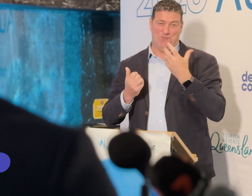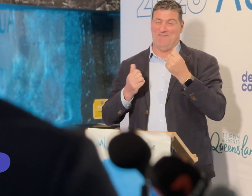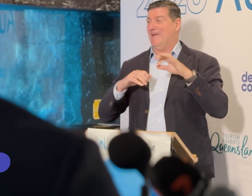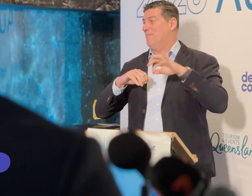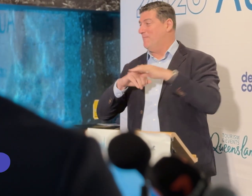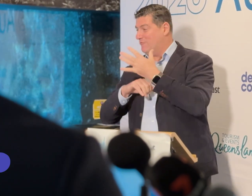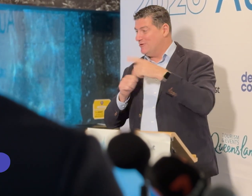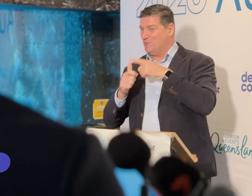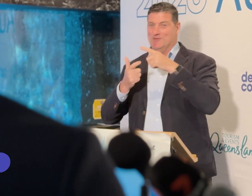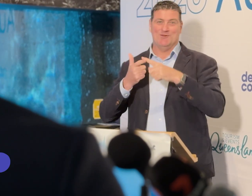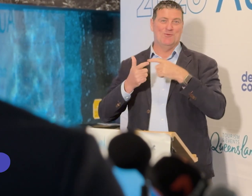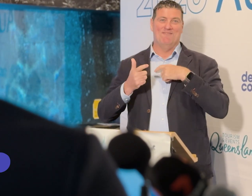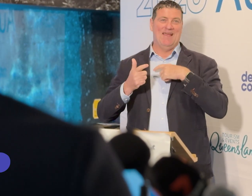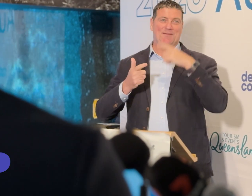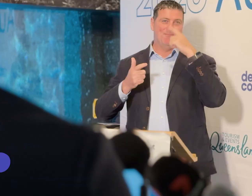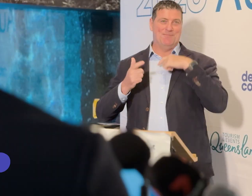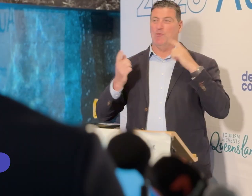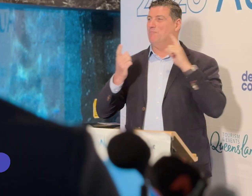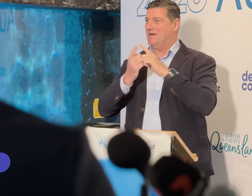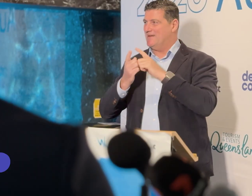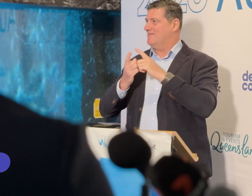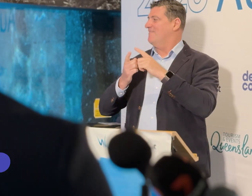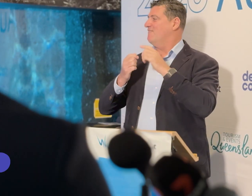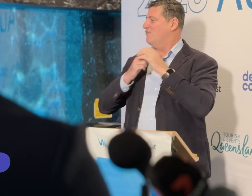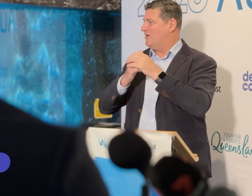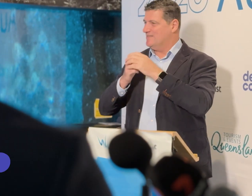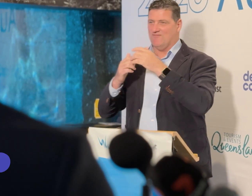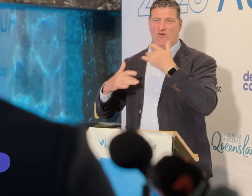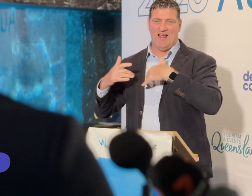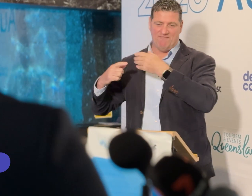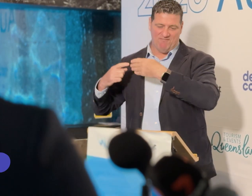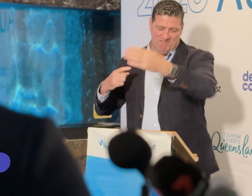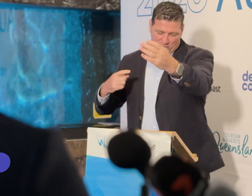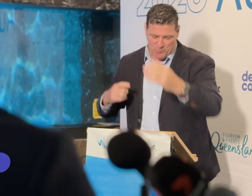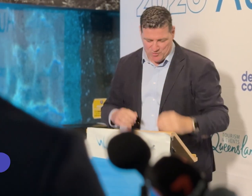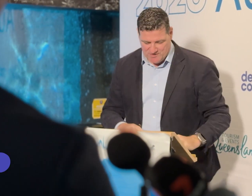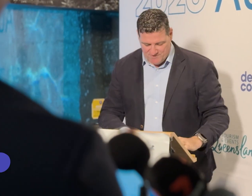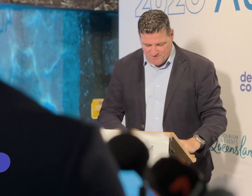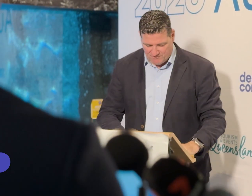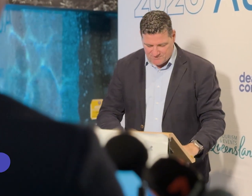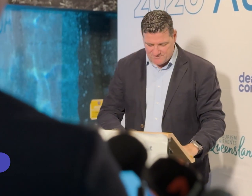And there's been plenty of marriages and romances and friendships that have stemmed from the Australian Deaf Games.